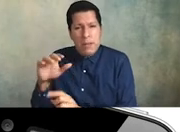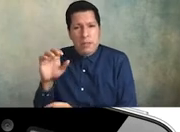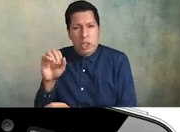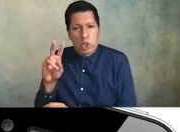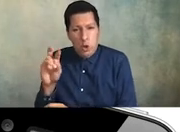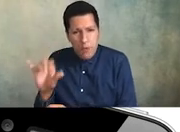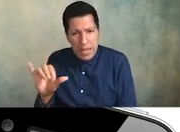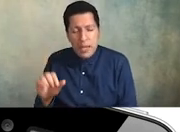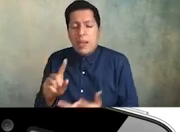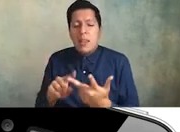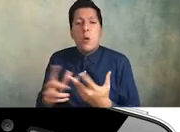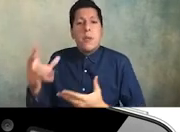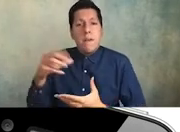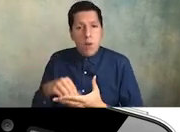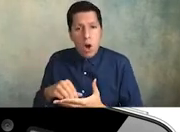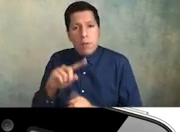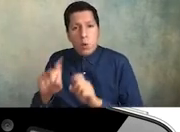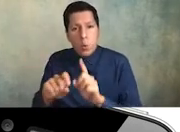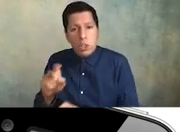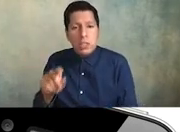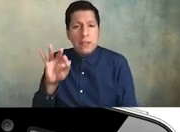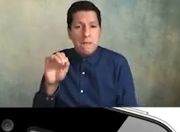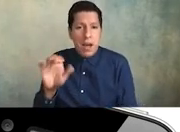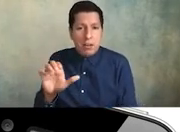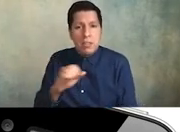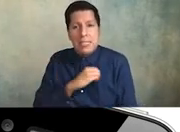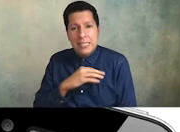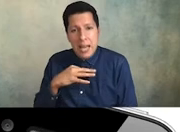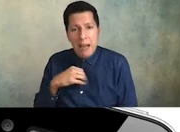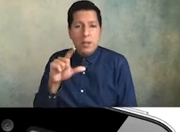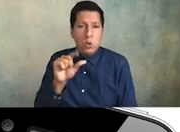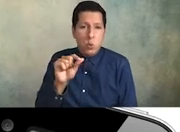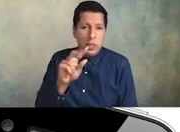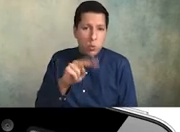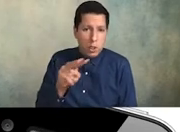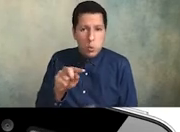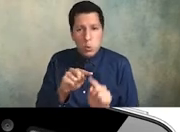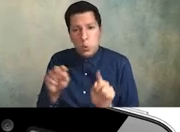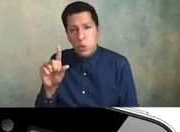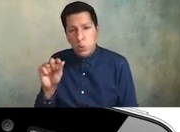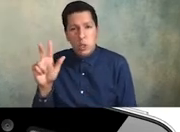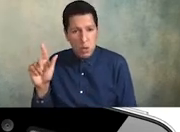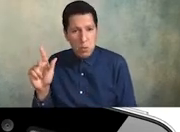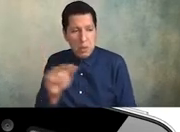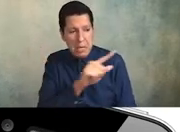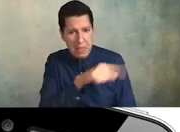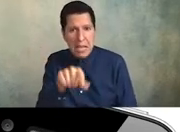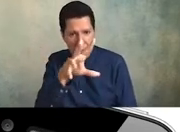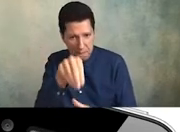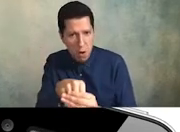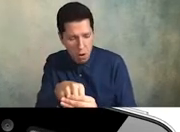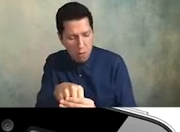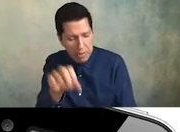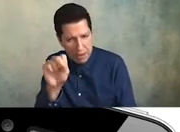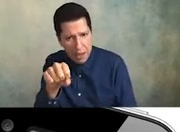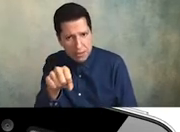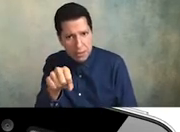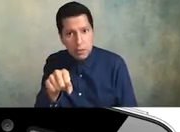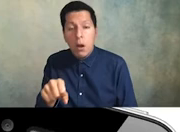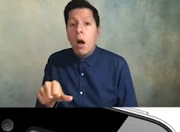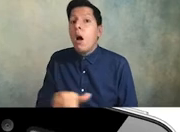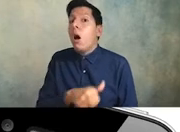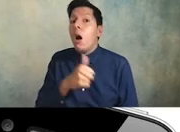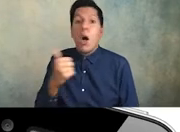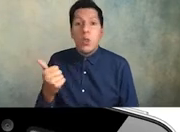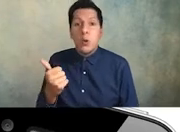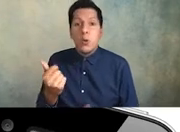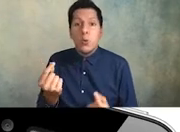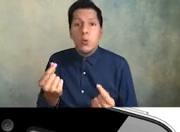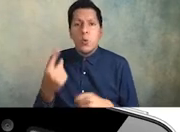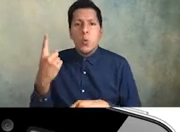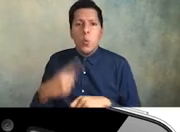and staff in 2022 and 2023 respectively but another thing they do is we meet once a month for